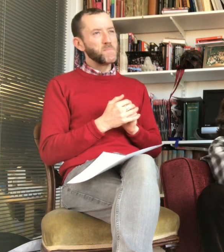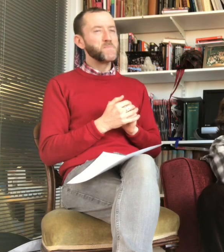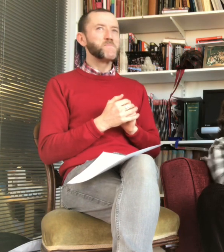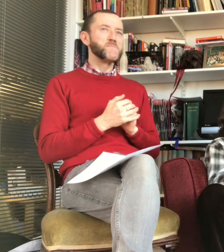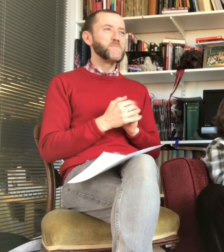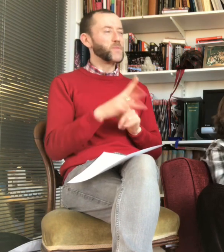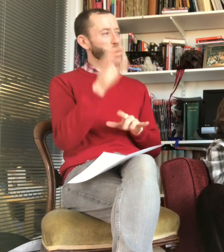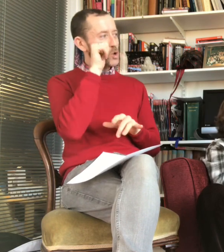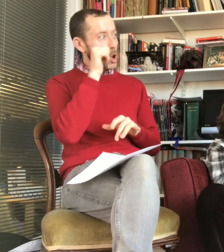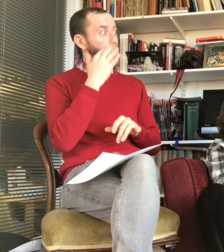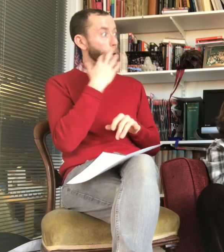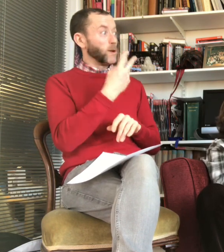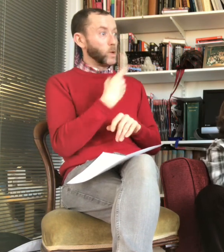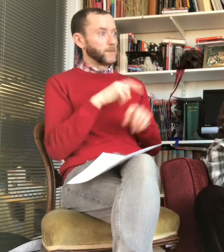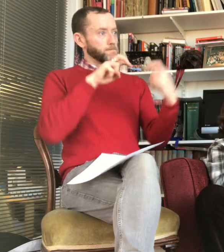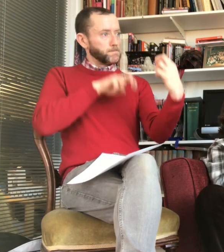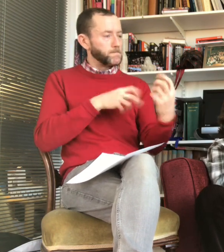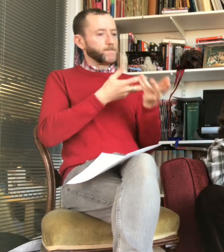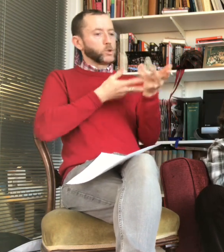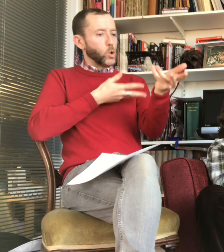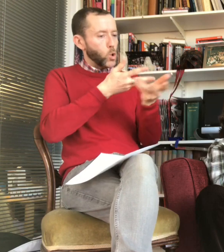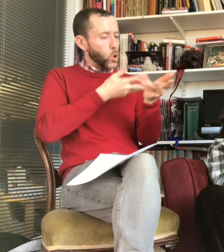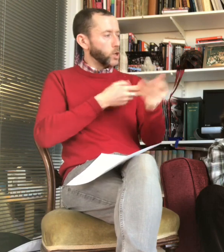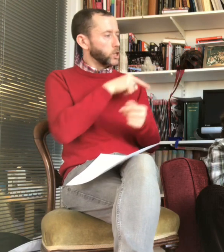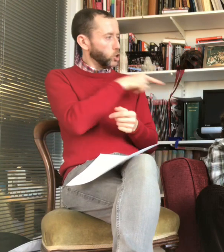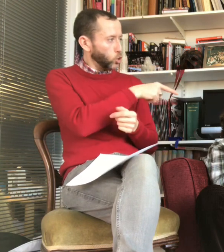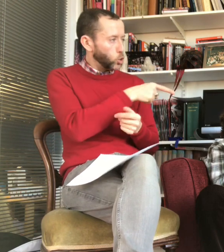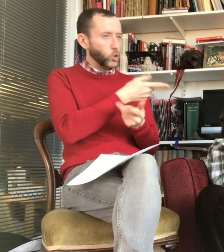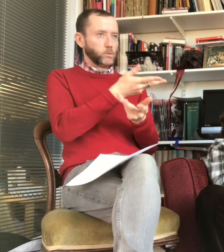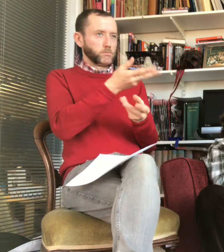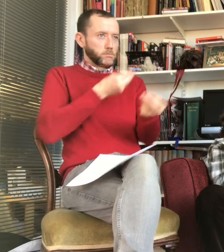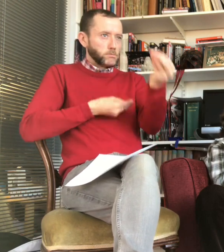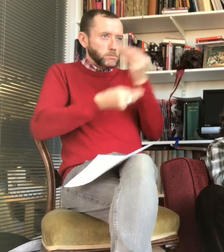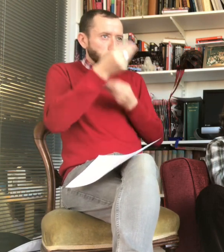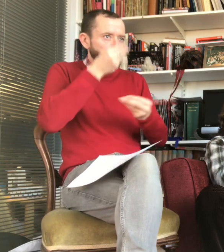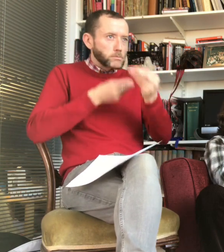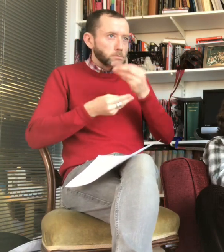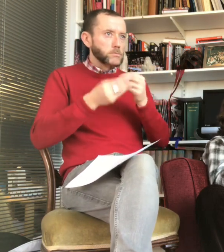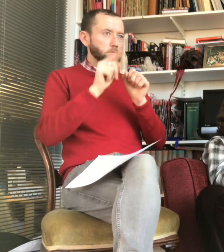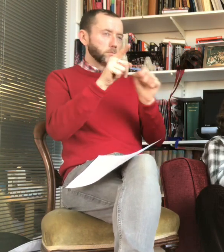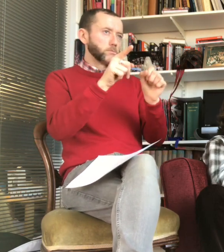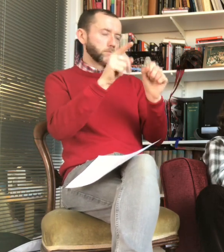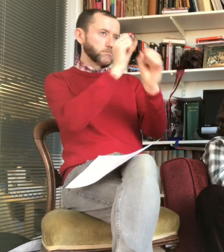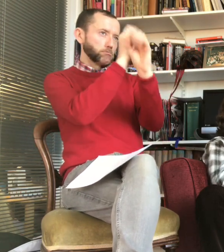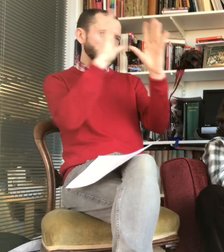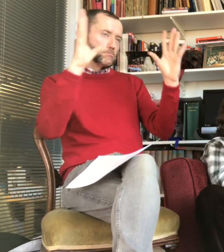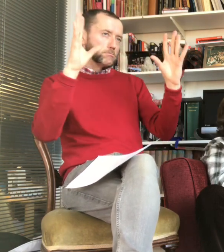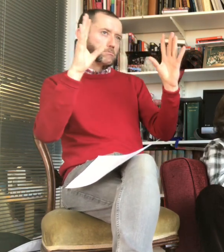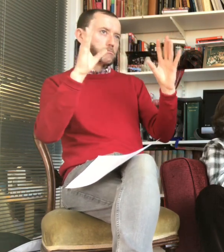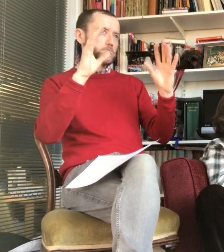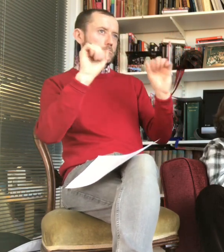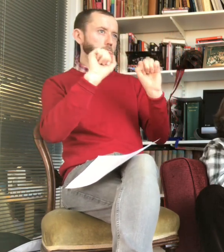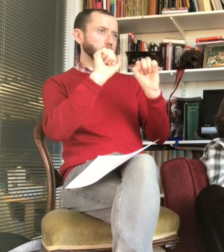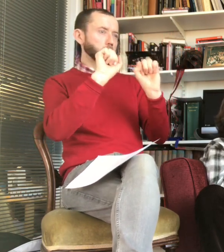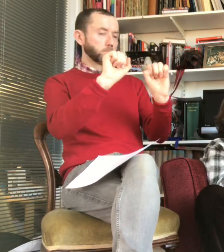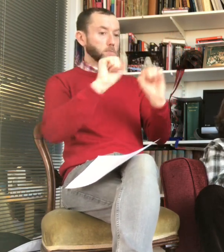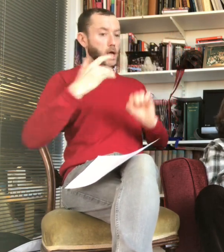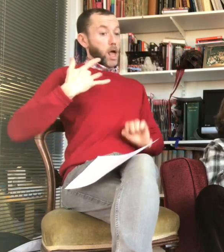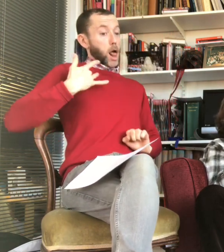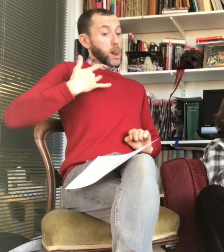You know and, when we talked, and you talked about, you know, a lifetime of